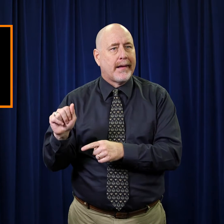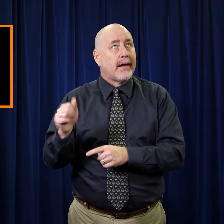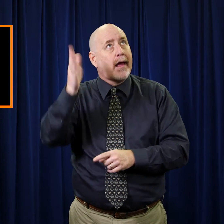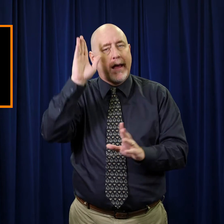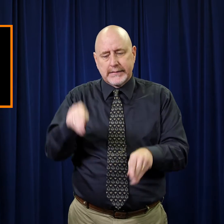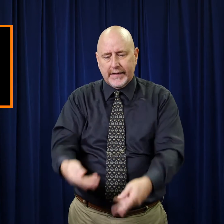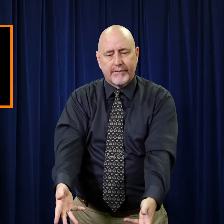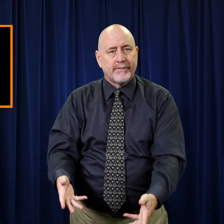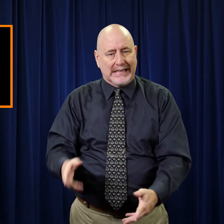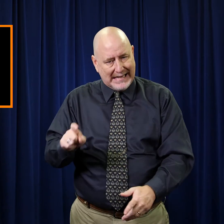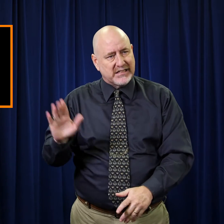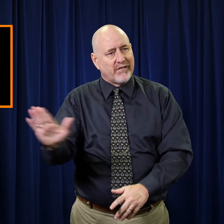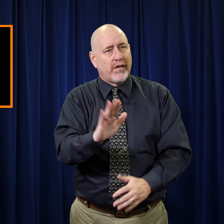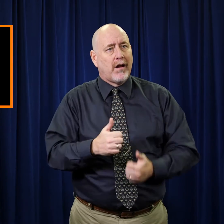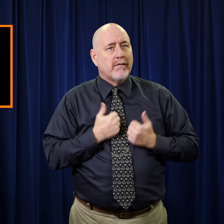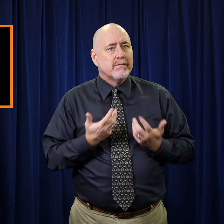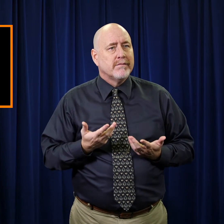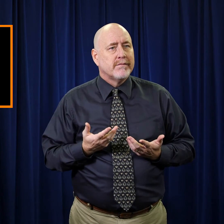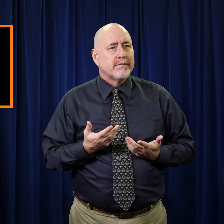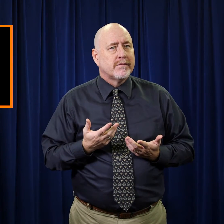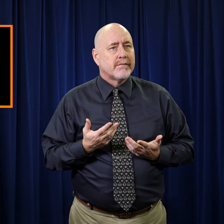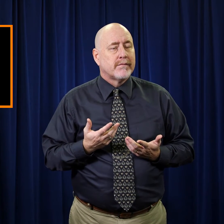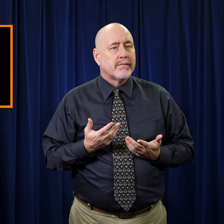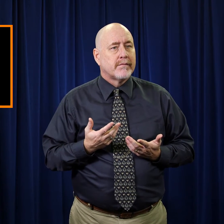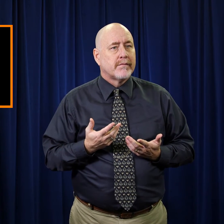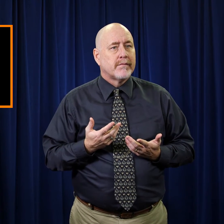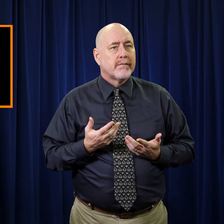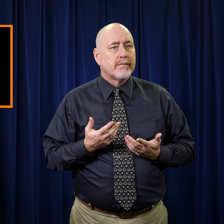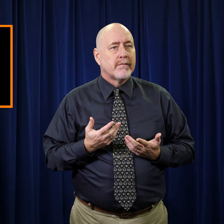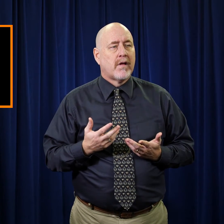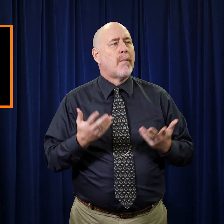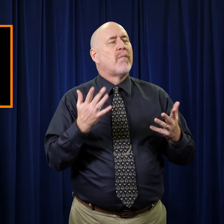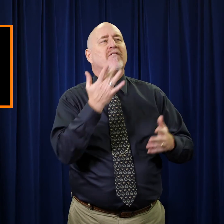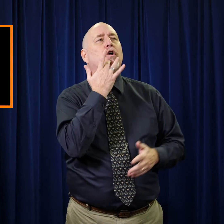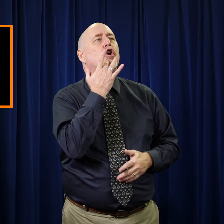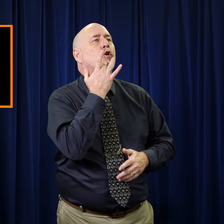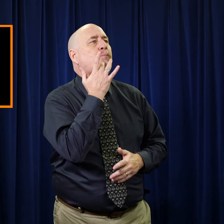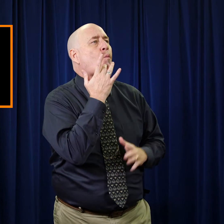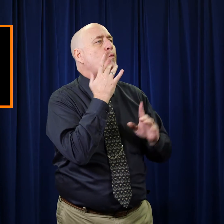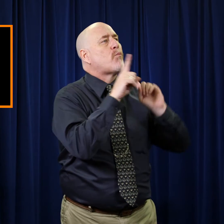without the manna. It was a gift from God. It was necessary for life. They wanted a